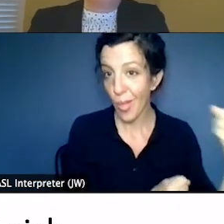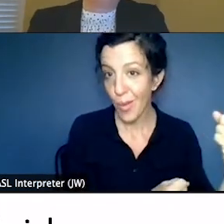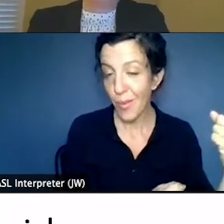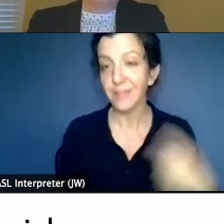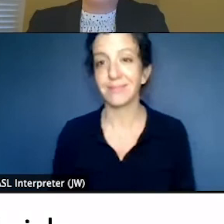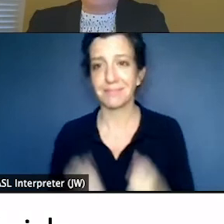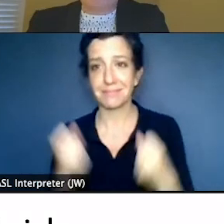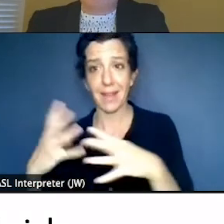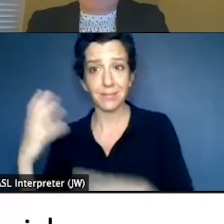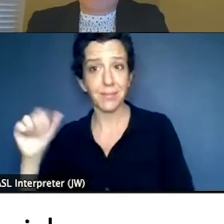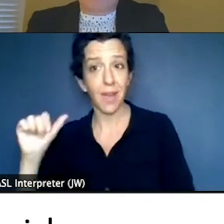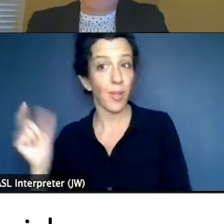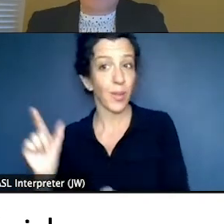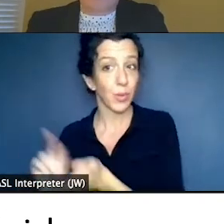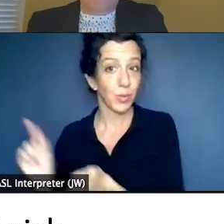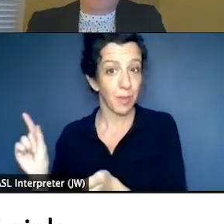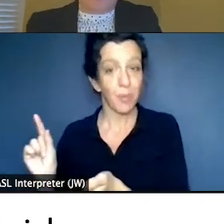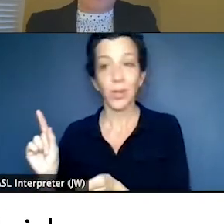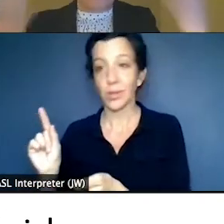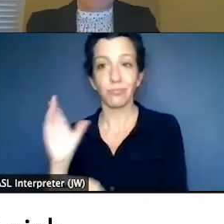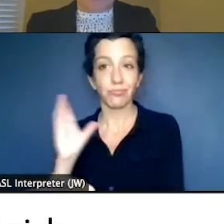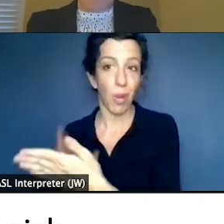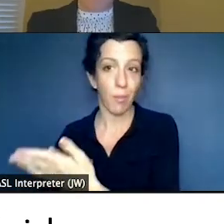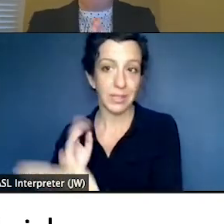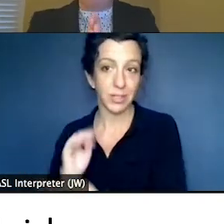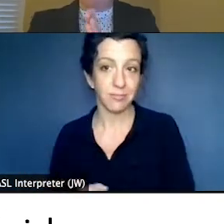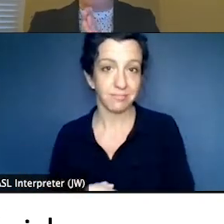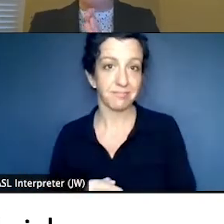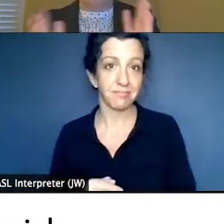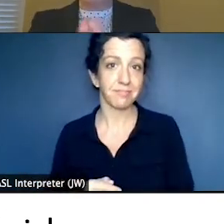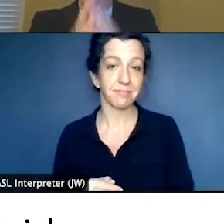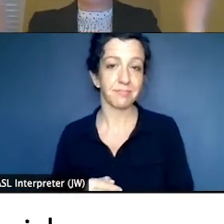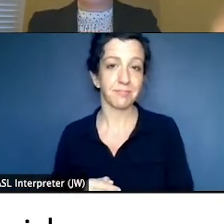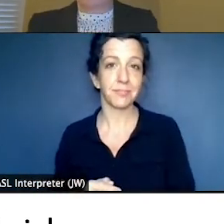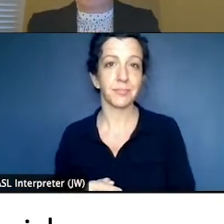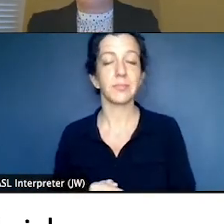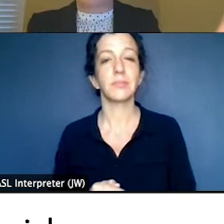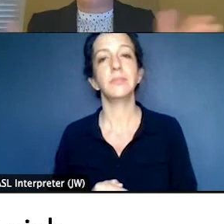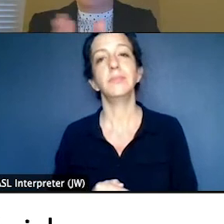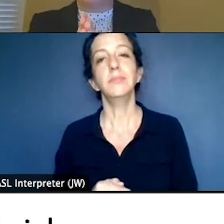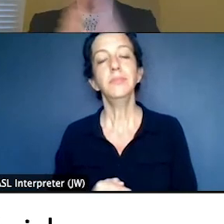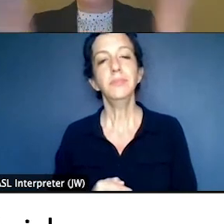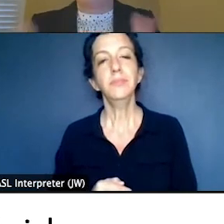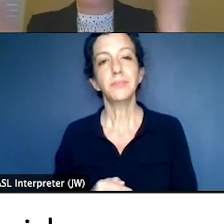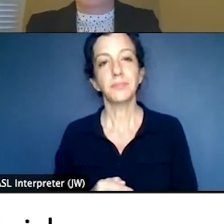So a little bit of background related to bail. There are really kind of two ways that you can obtain release